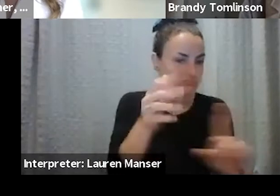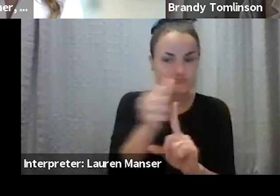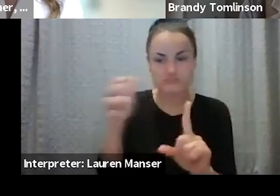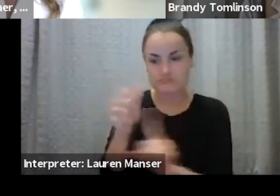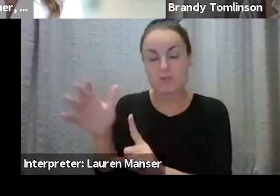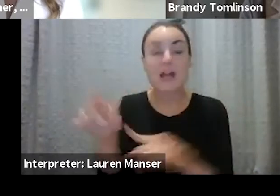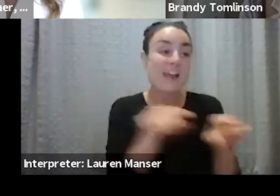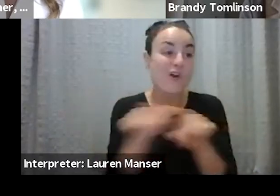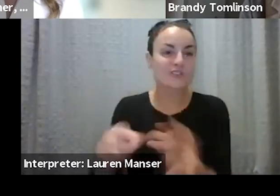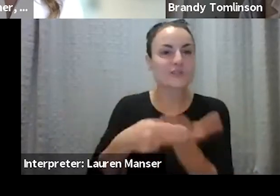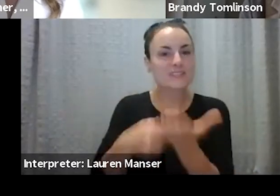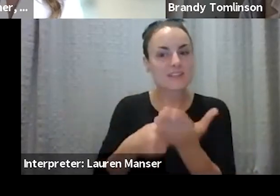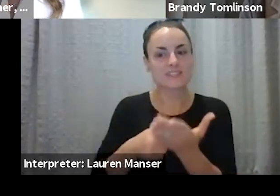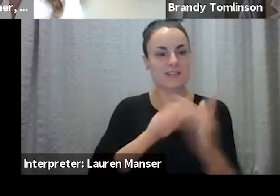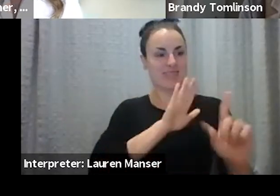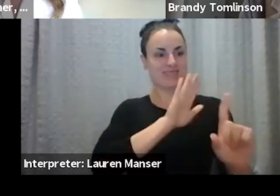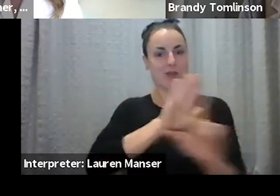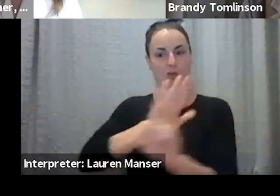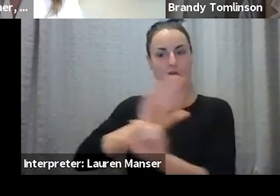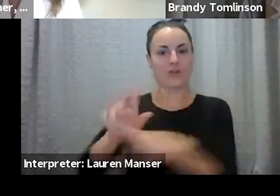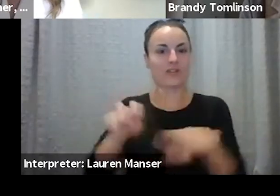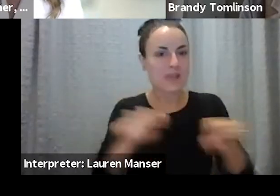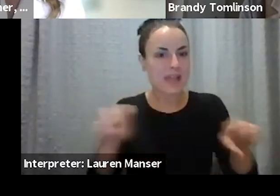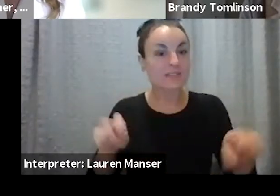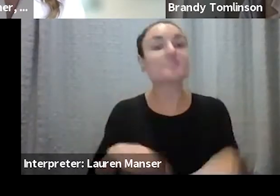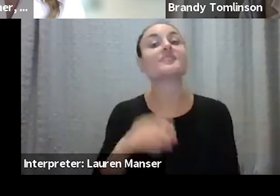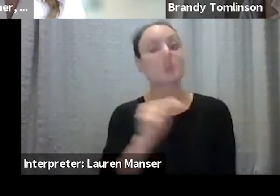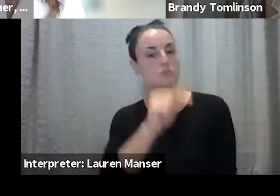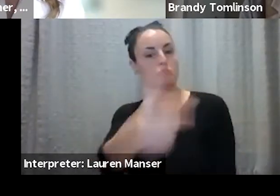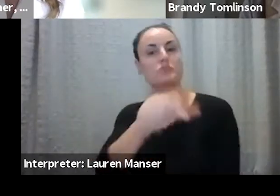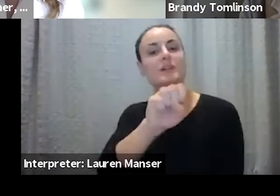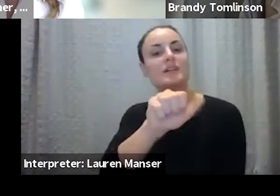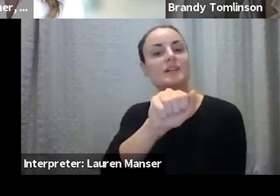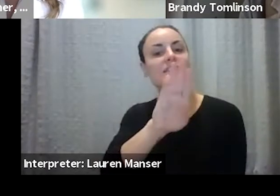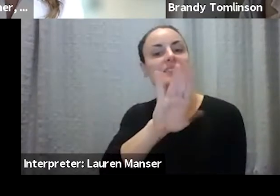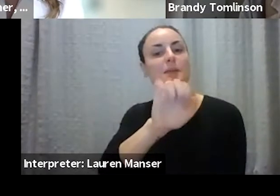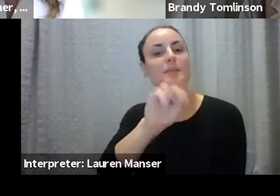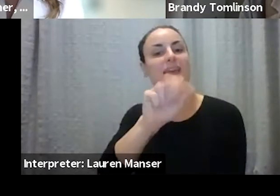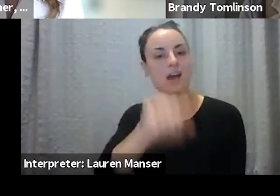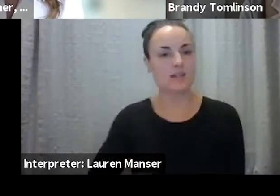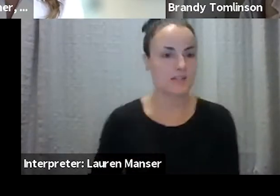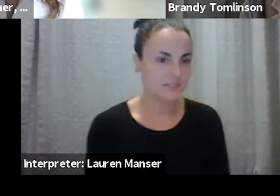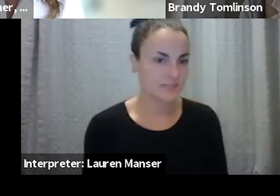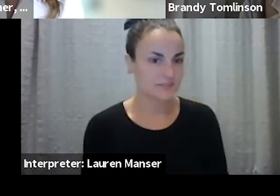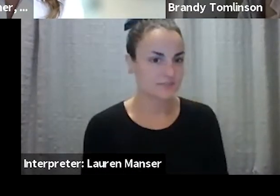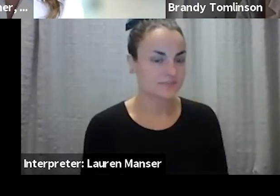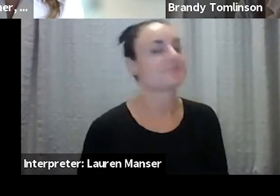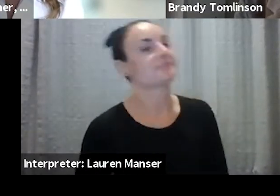So if we could please start with Sabina. Tell us a little bit about yourself. Sure, thank you, Katrin.